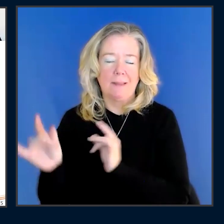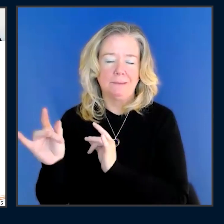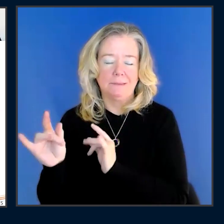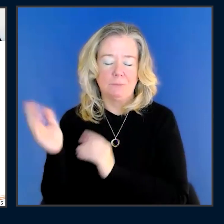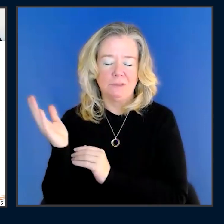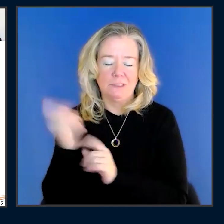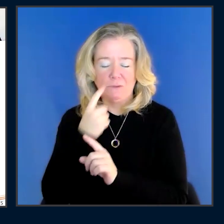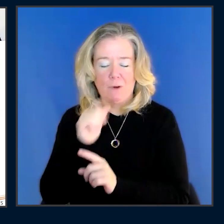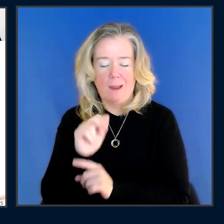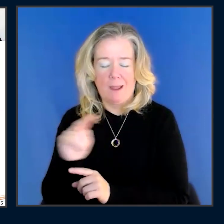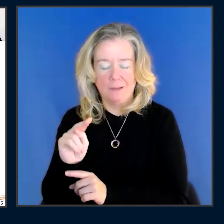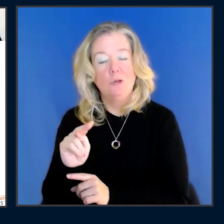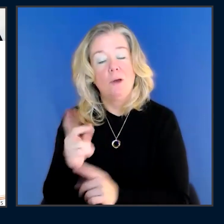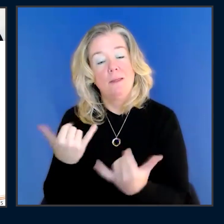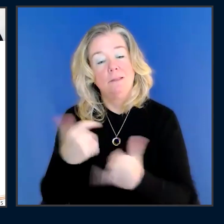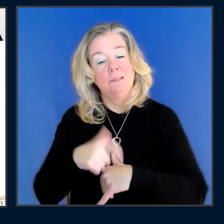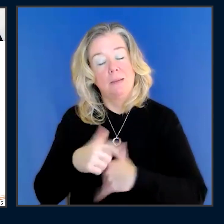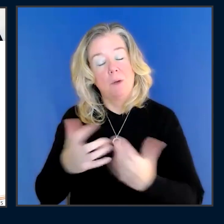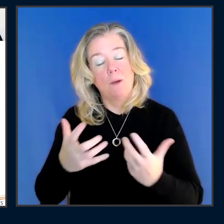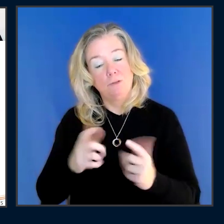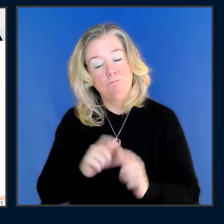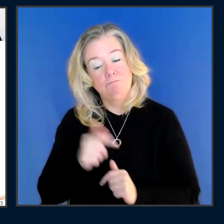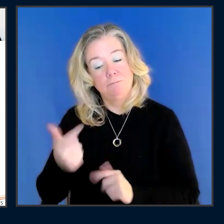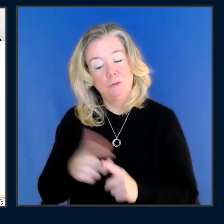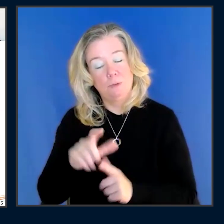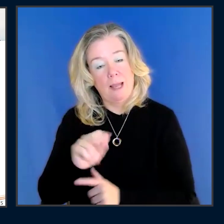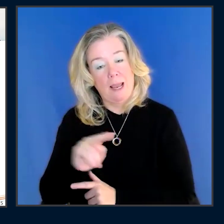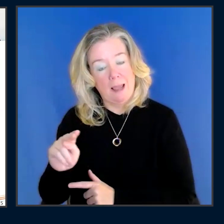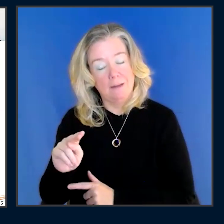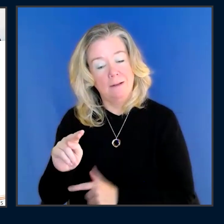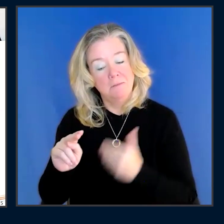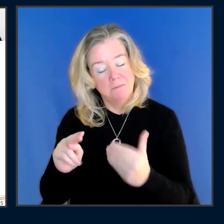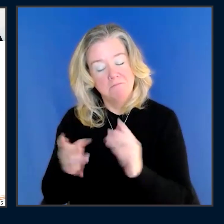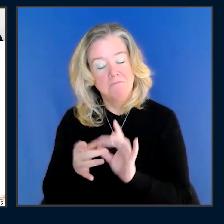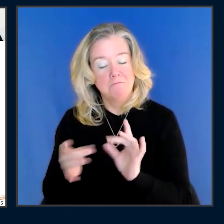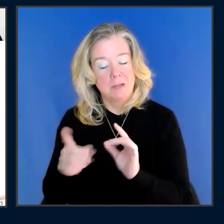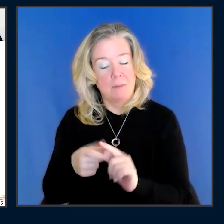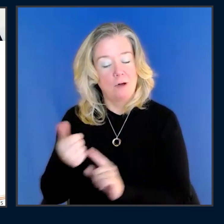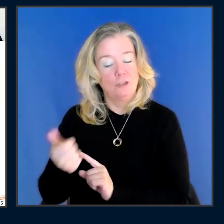And so at this time, I just want to hand it over to Ann to tell you a little bit more about herself